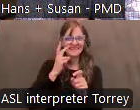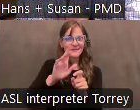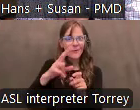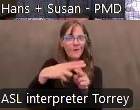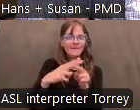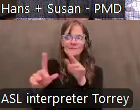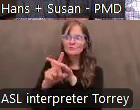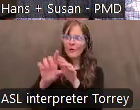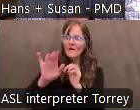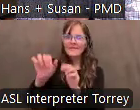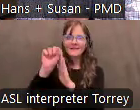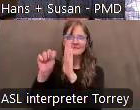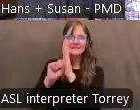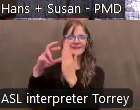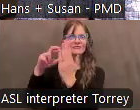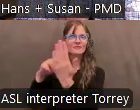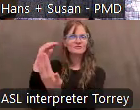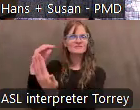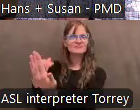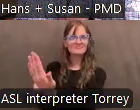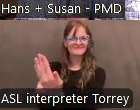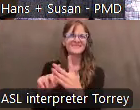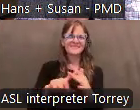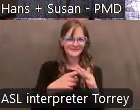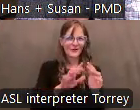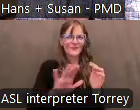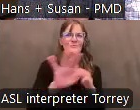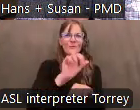start your career today at WISCaregiverCDCP.com.